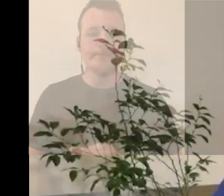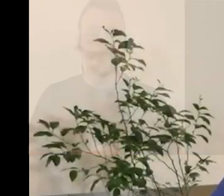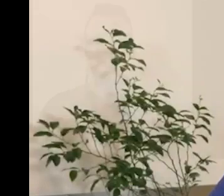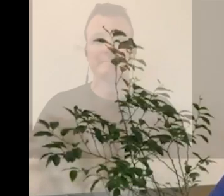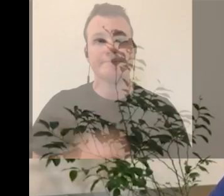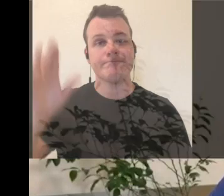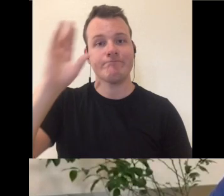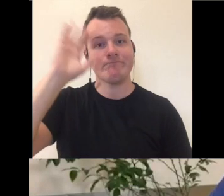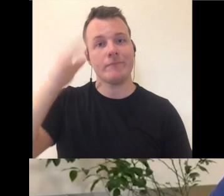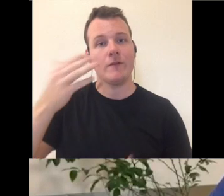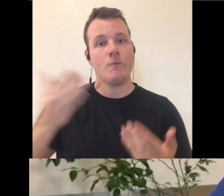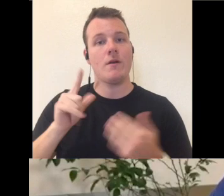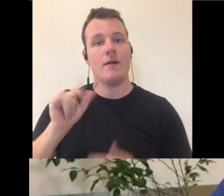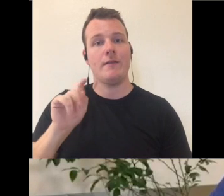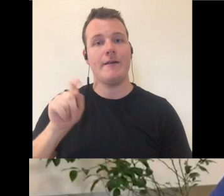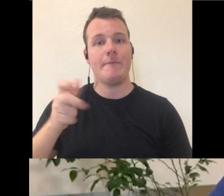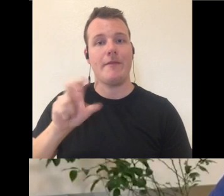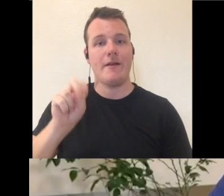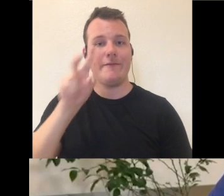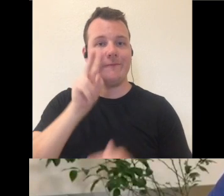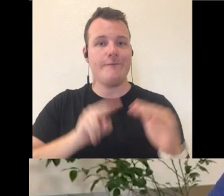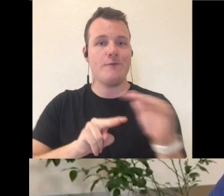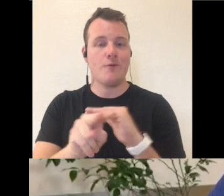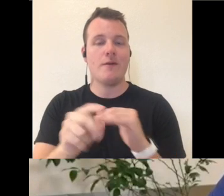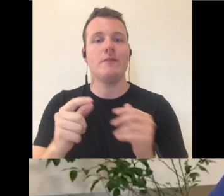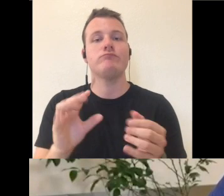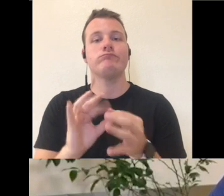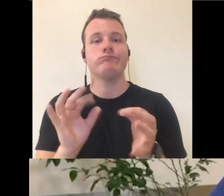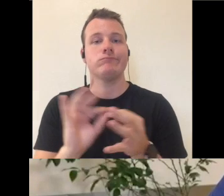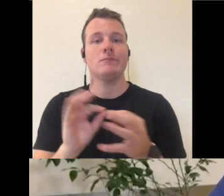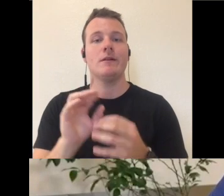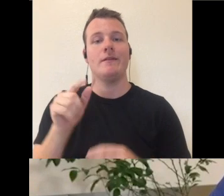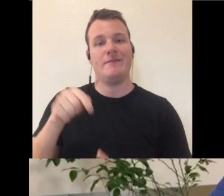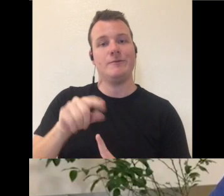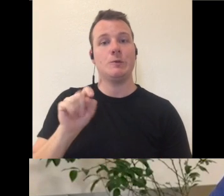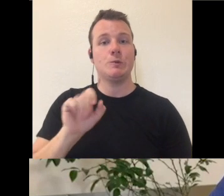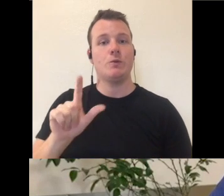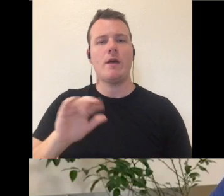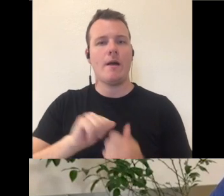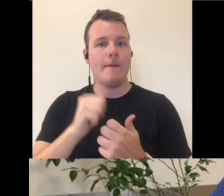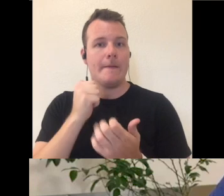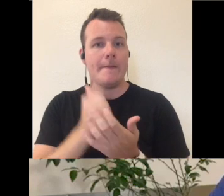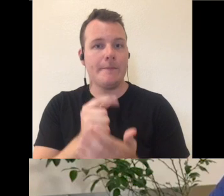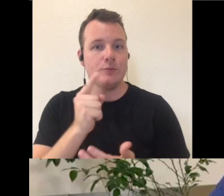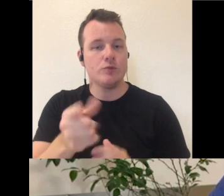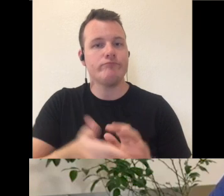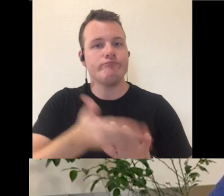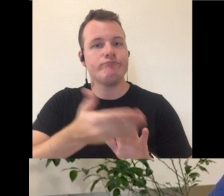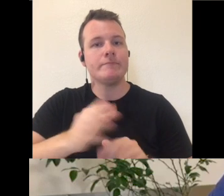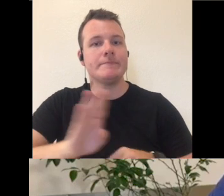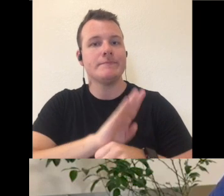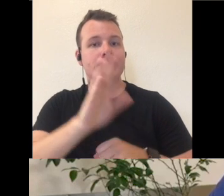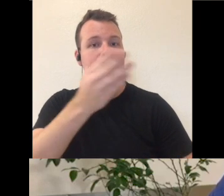to the Live Plane forecast. I'm here today to tell you a little bit about the tool and how it's gonna help you run your business better. This is a tool that